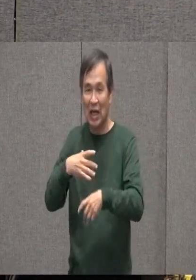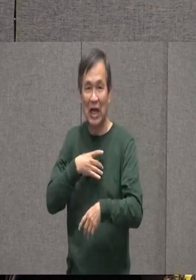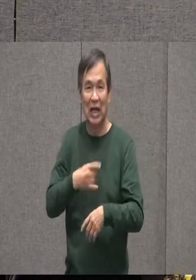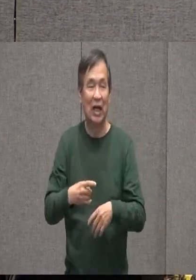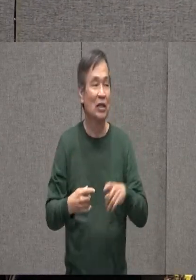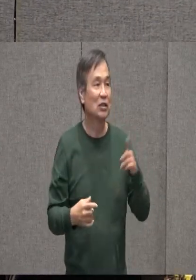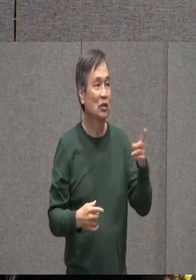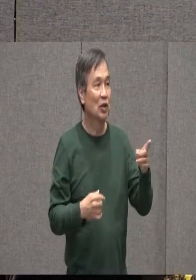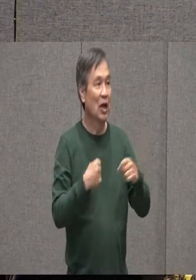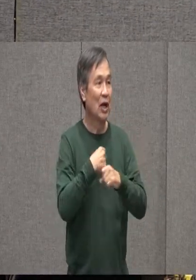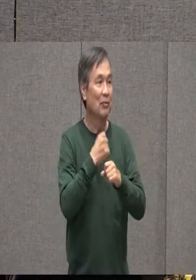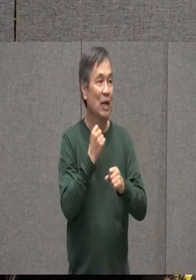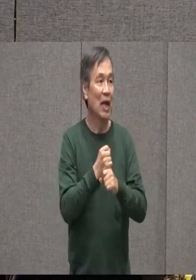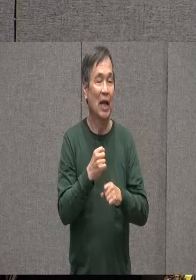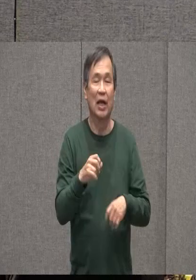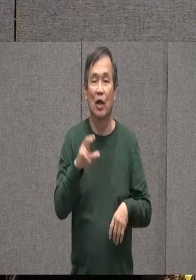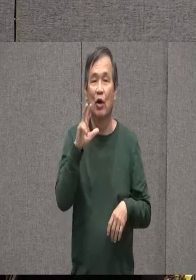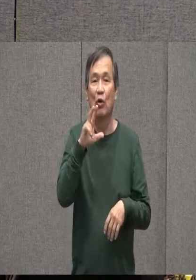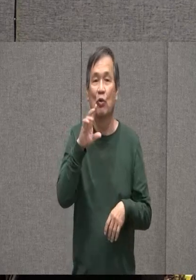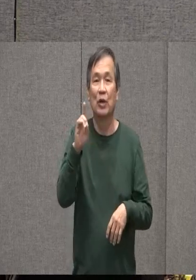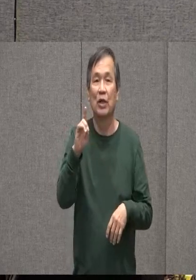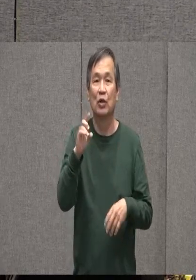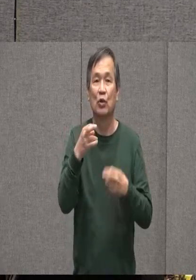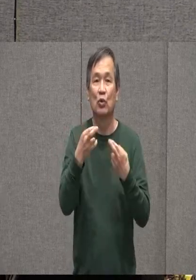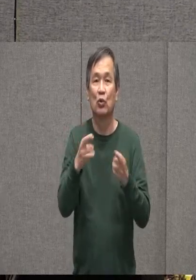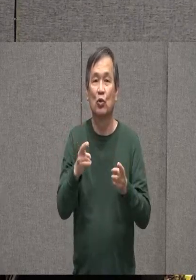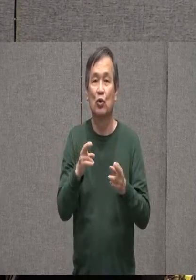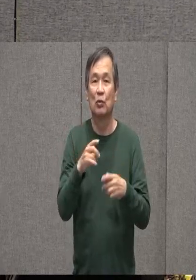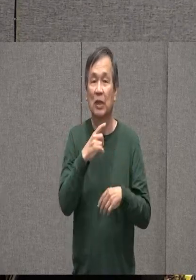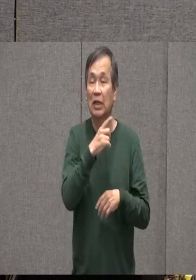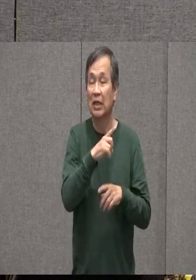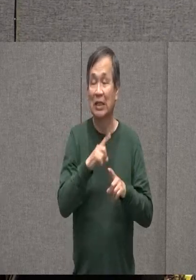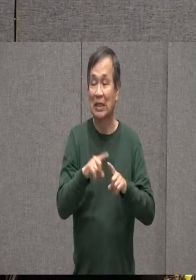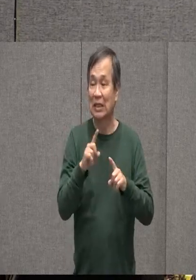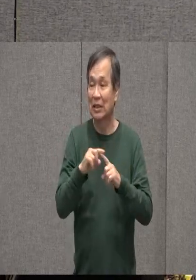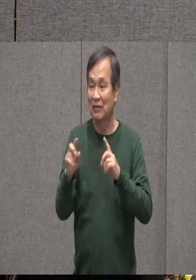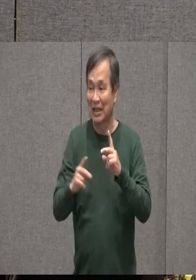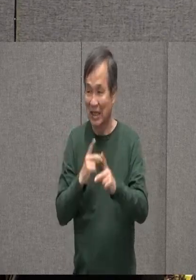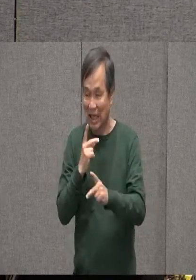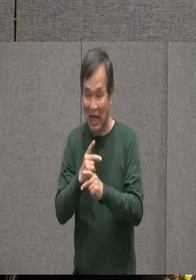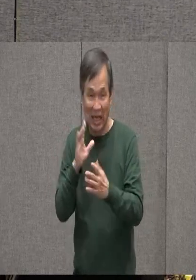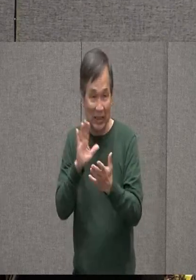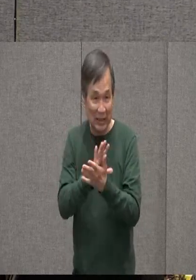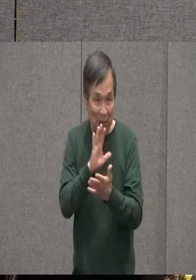So I made this little 3D room and it's all out of different paper scraps and supplies